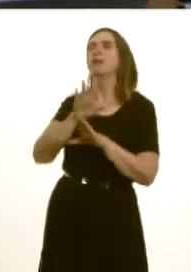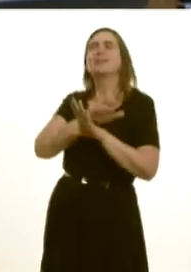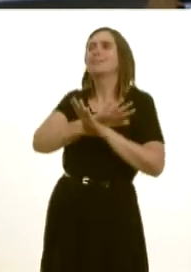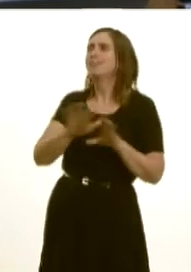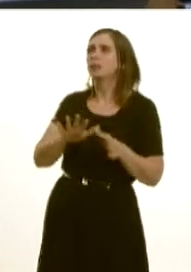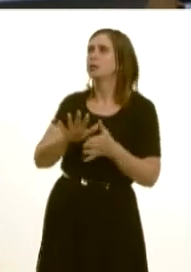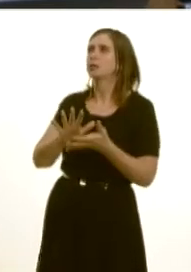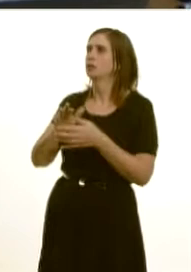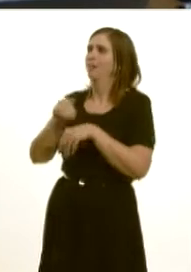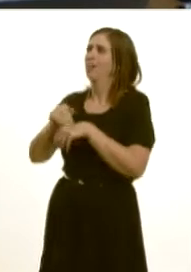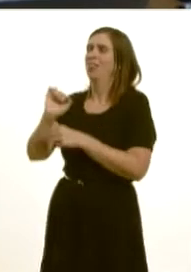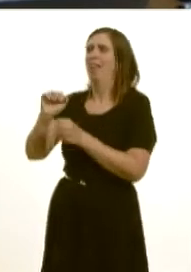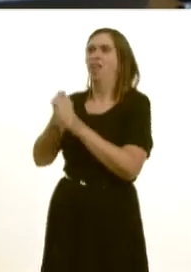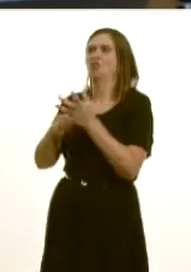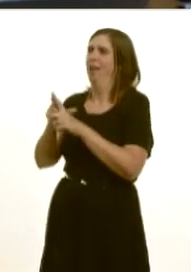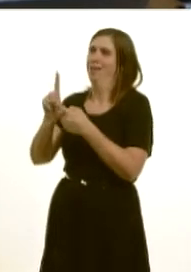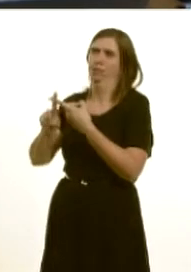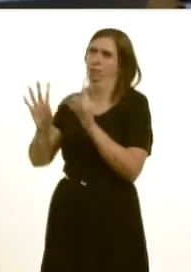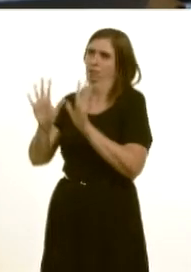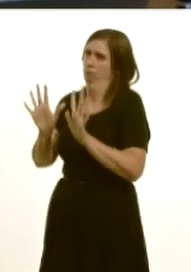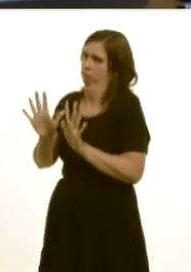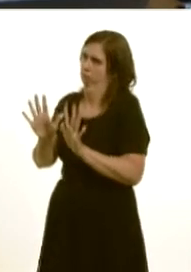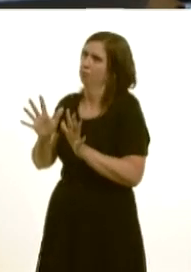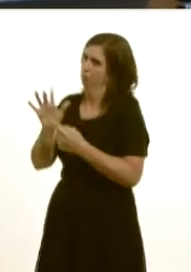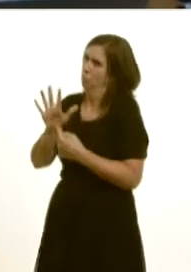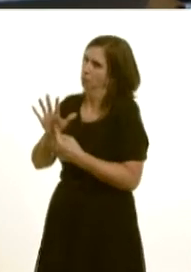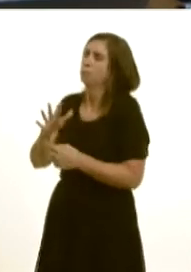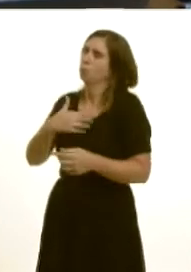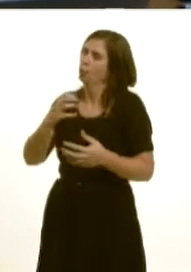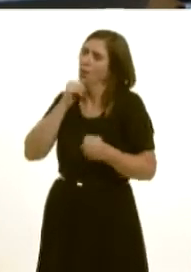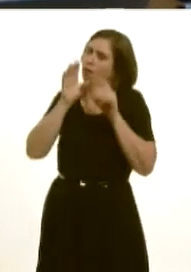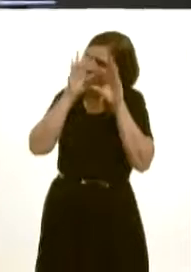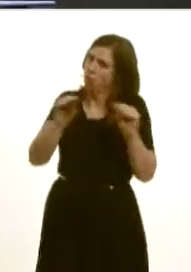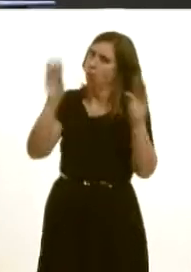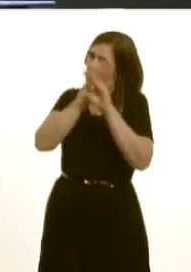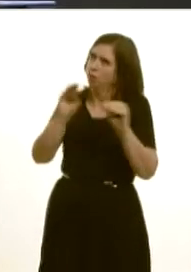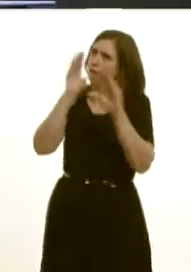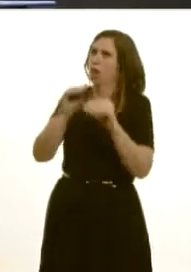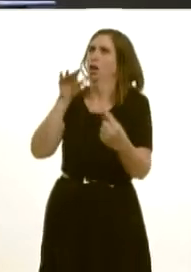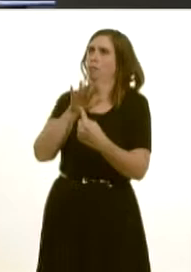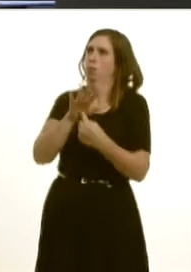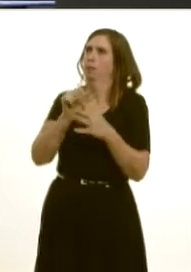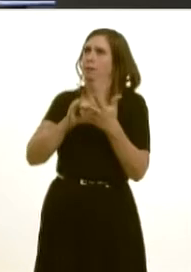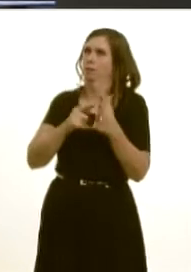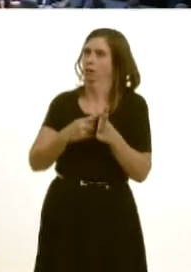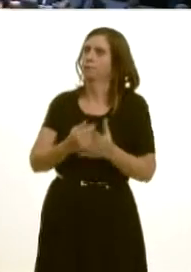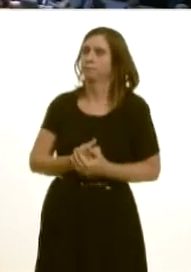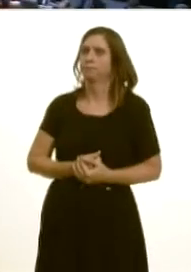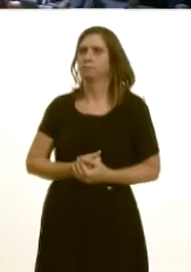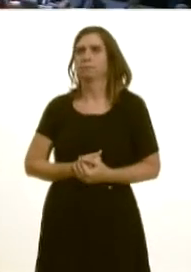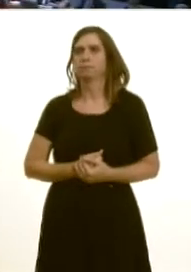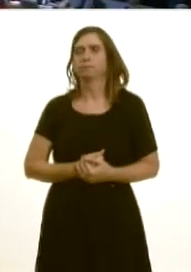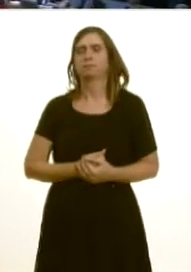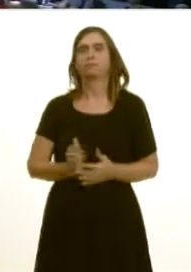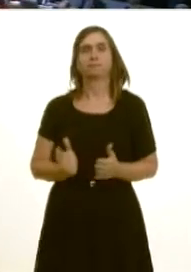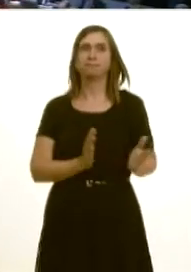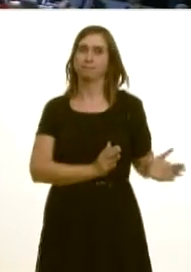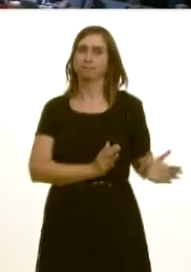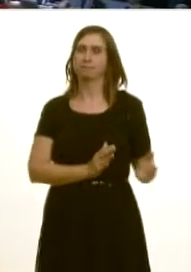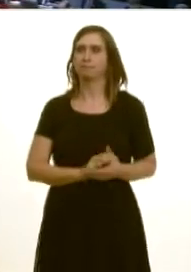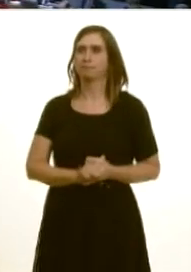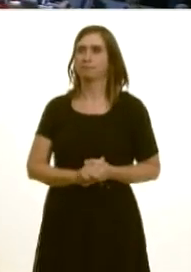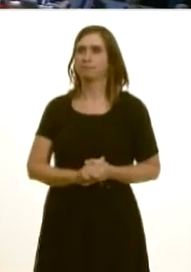message and one that we will continue to push over the next few months